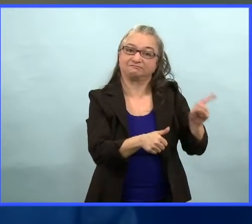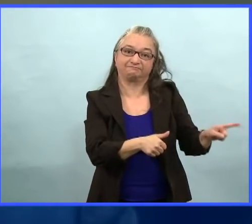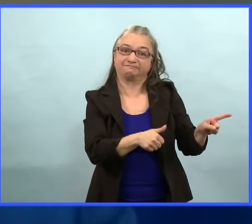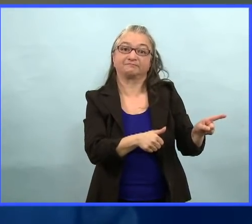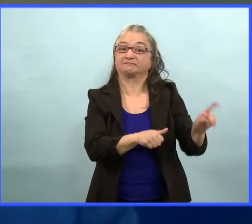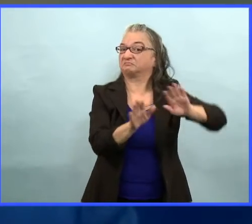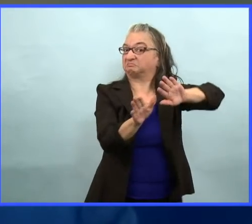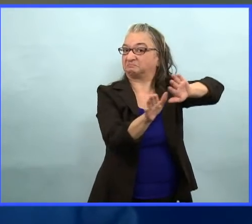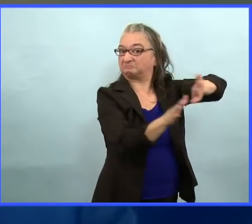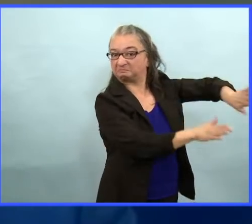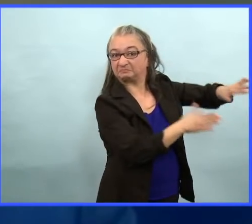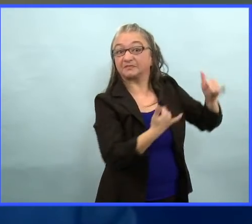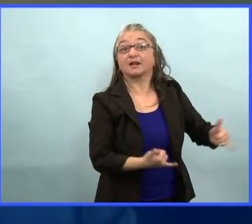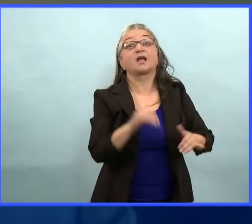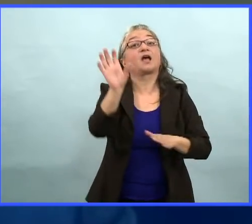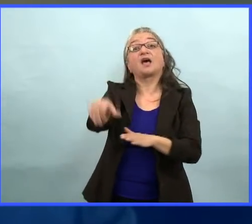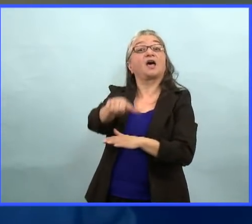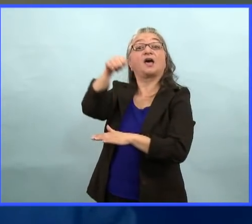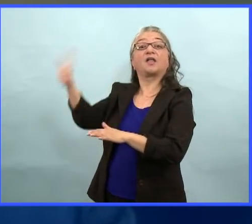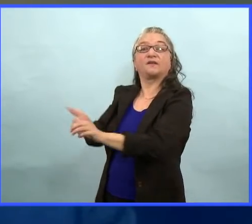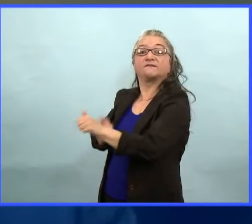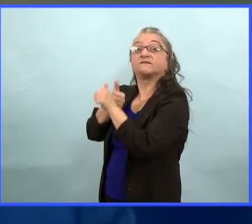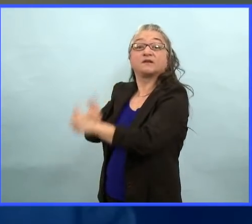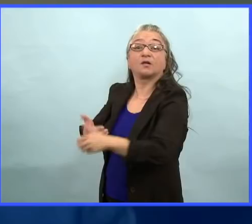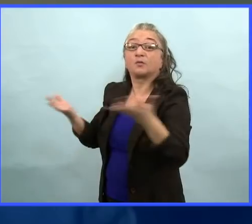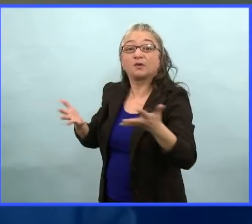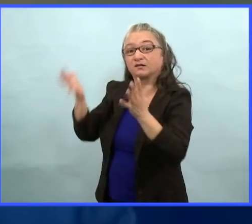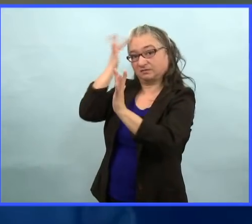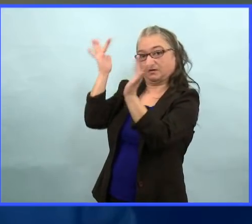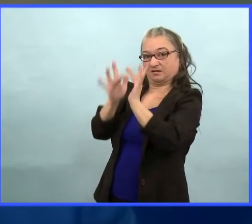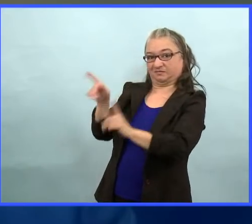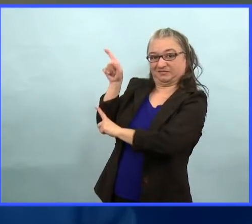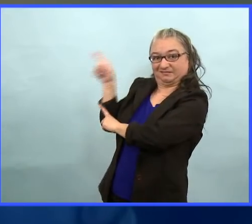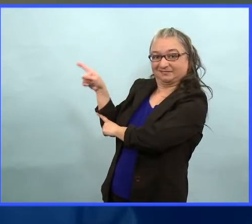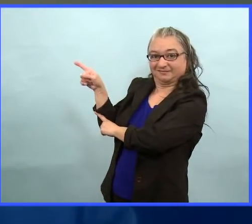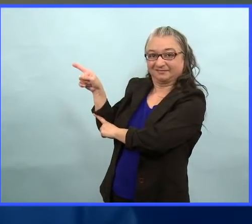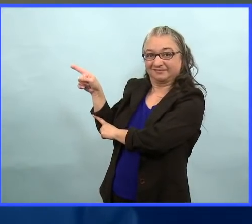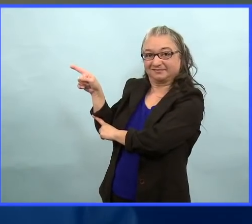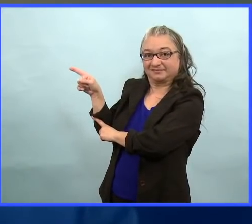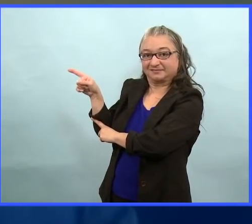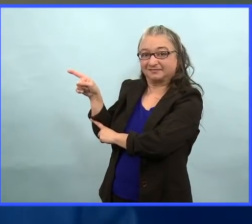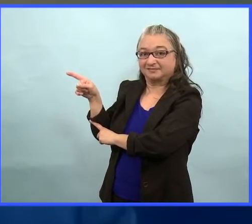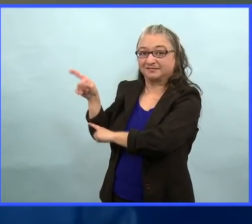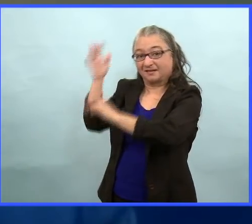however hospitals have continued to test every admitted patient giving us a reliable sense of